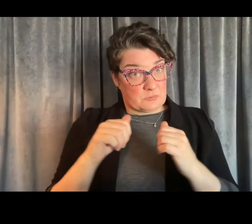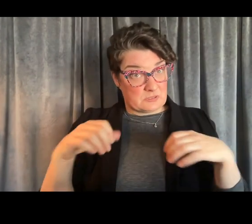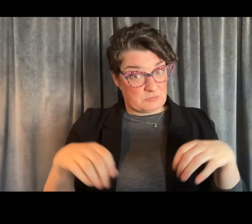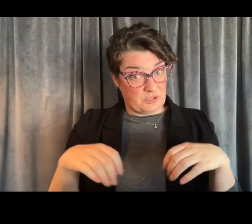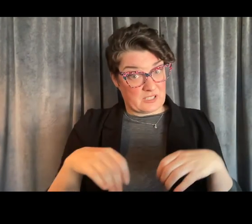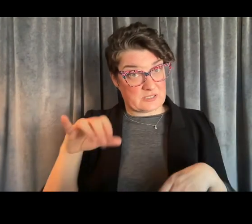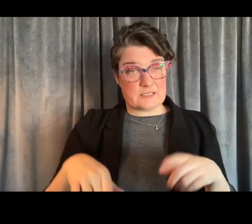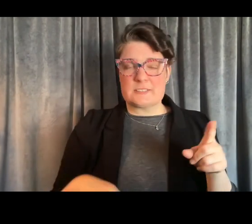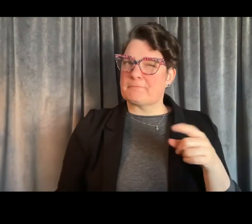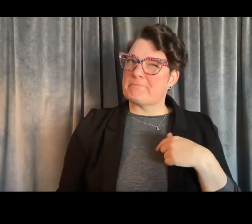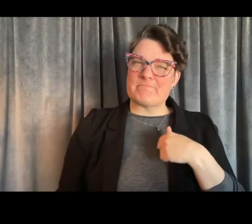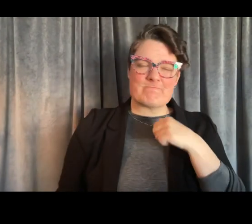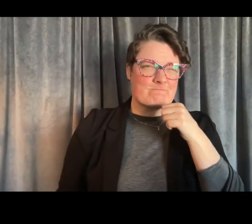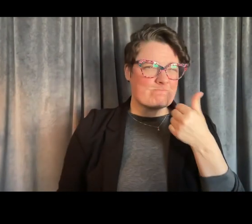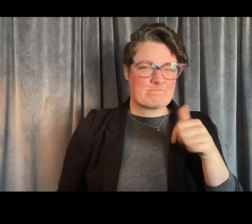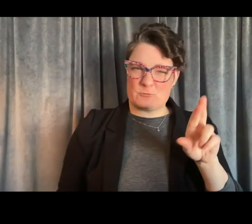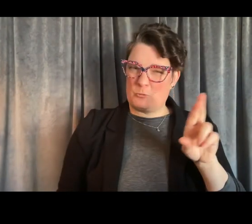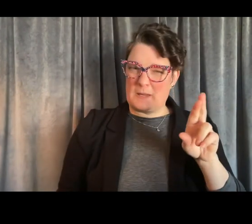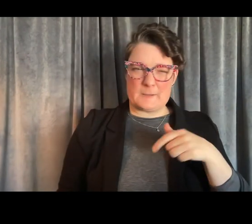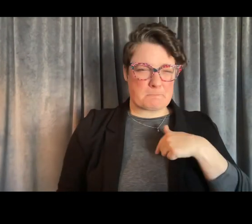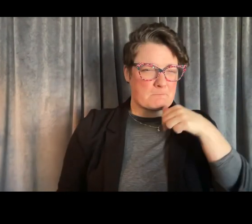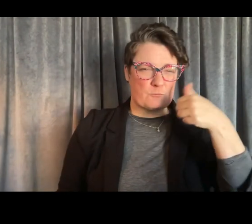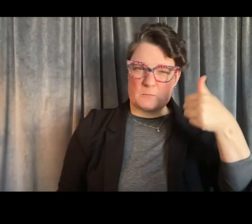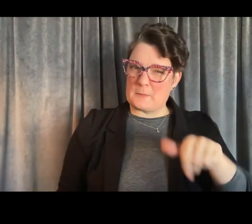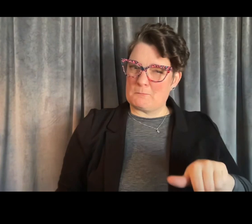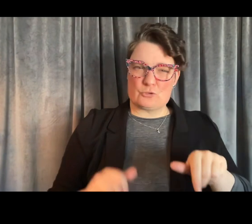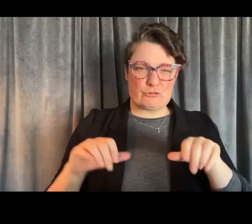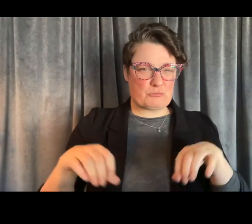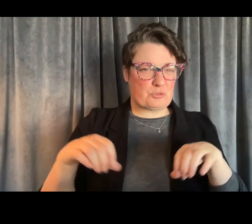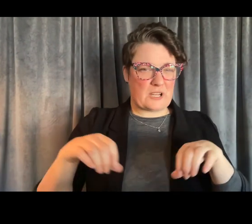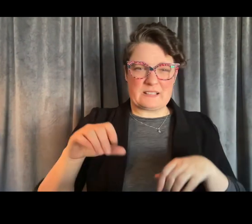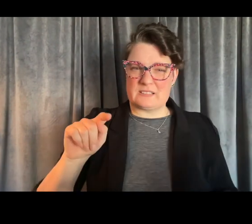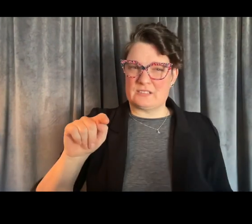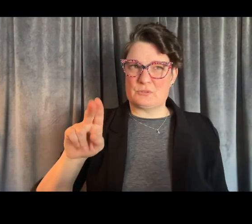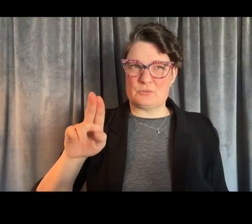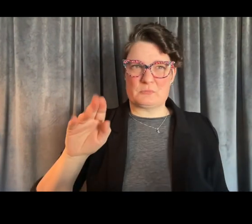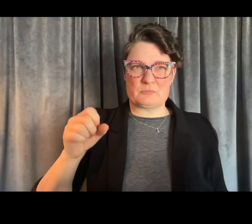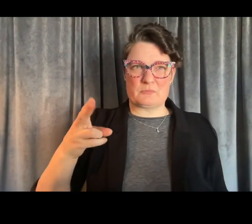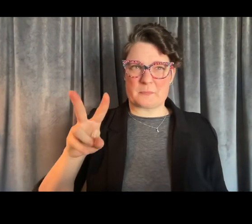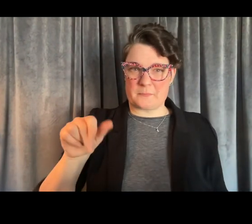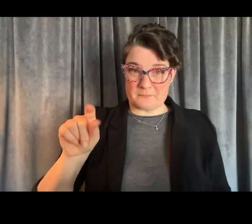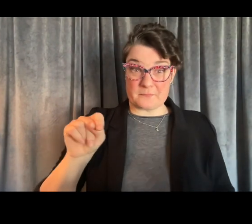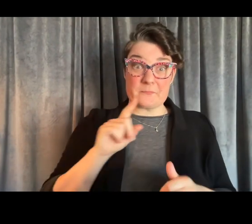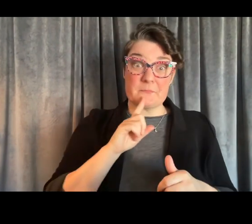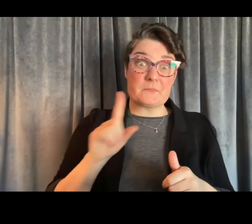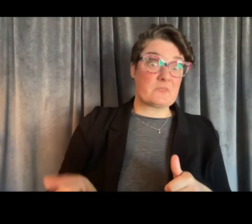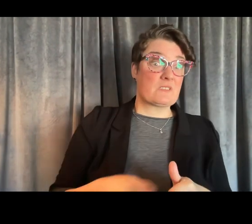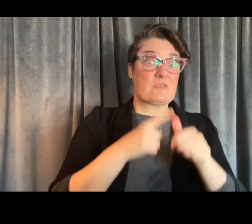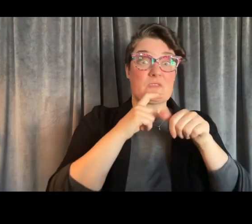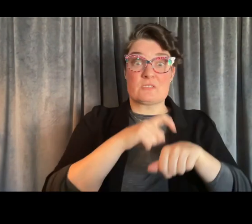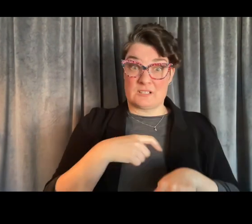Rebekah: I don't remember practicing Tu B'Shvat. Um, the first time I remember practicing Tu B'Shvat was like